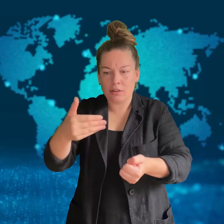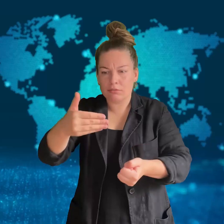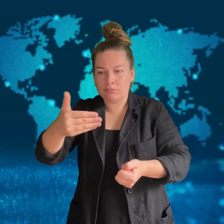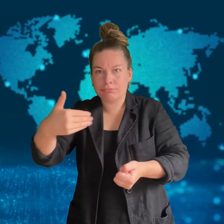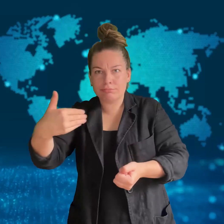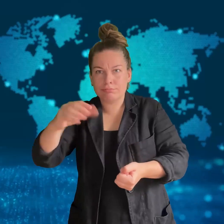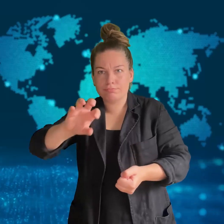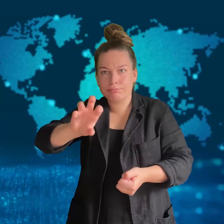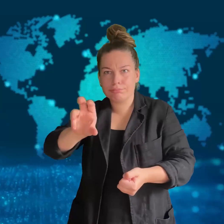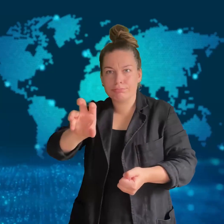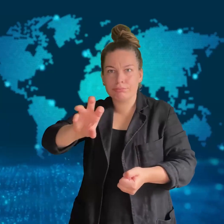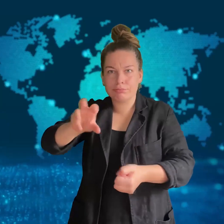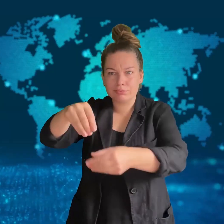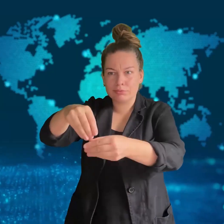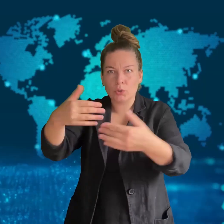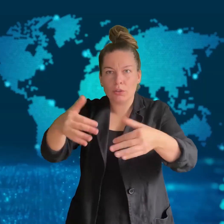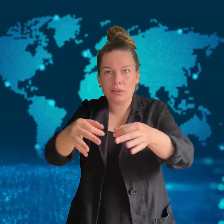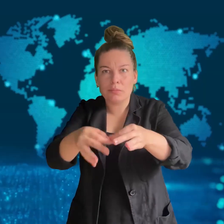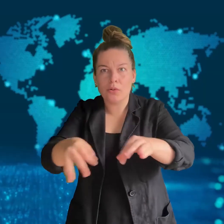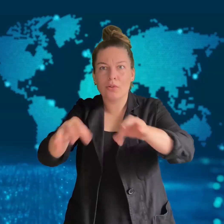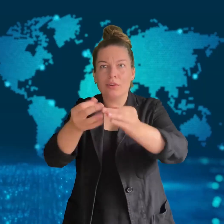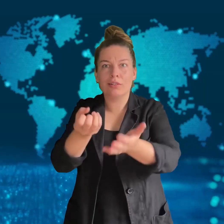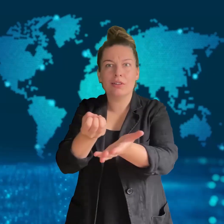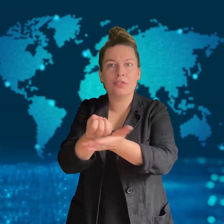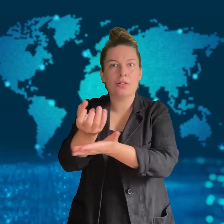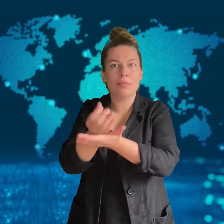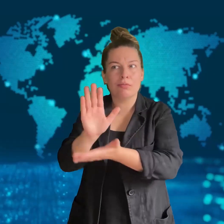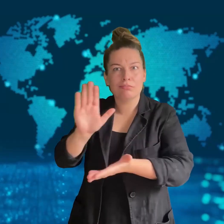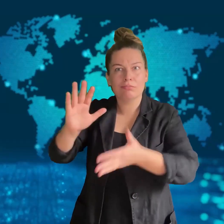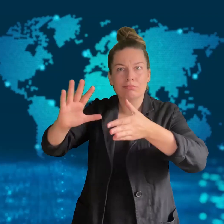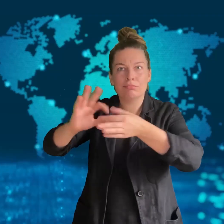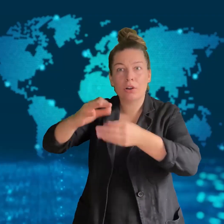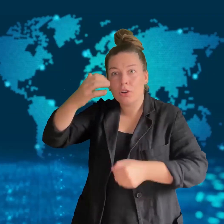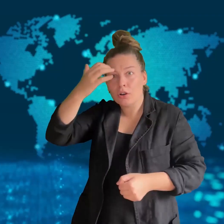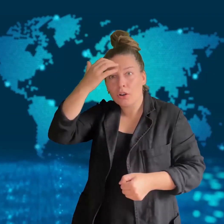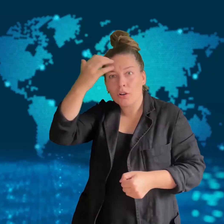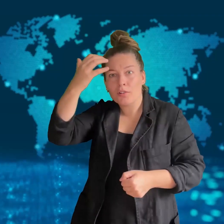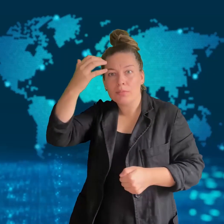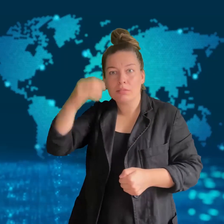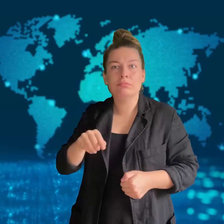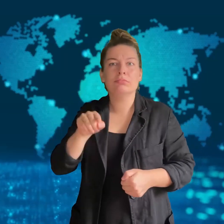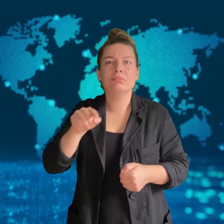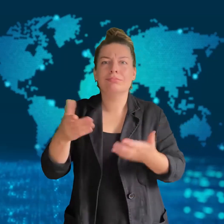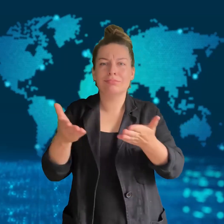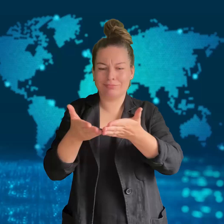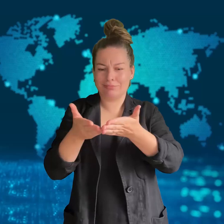News of the investigation and salvage operation has